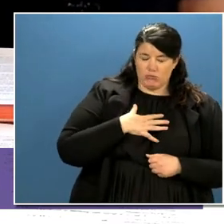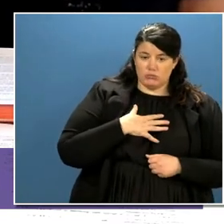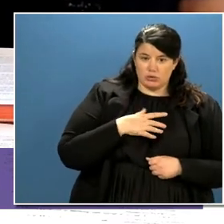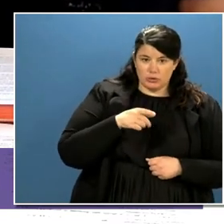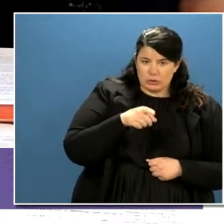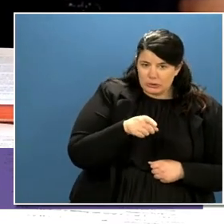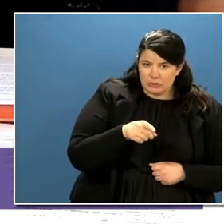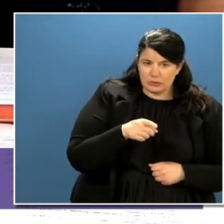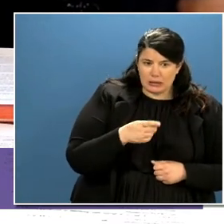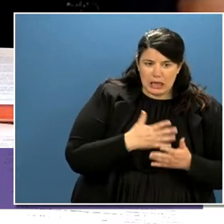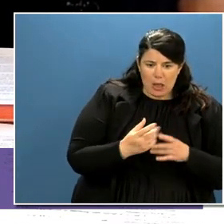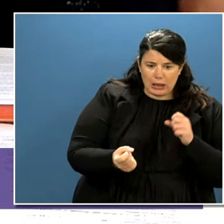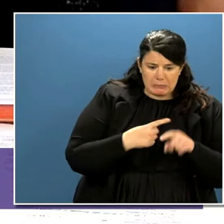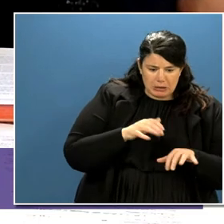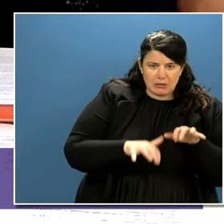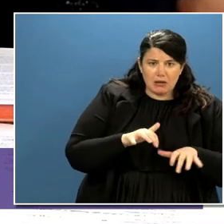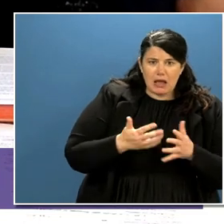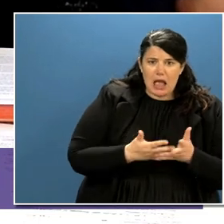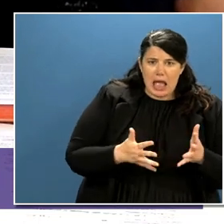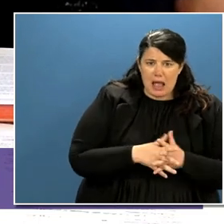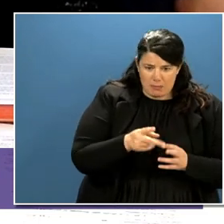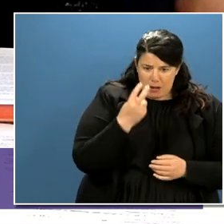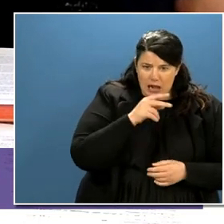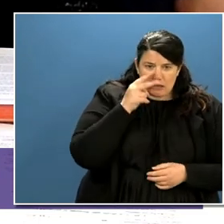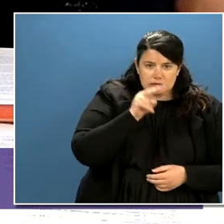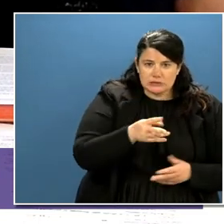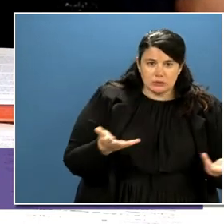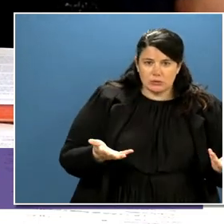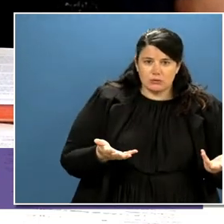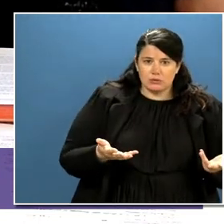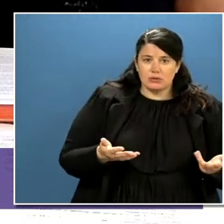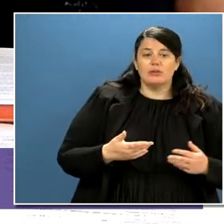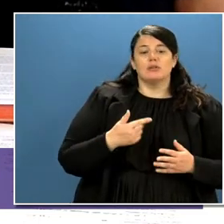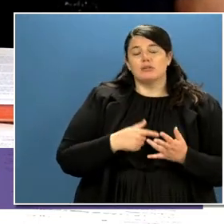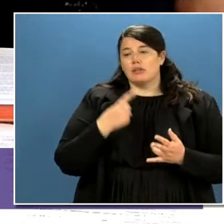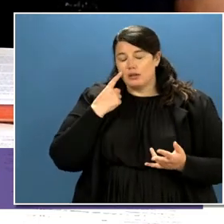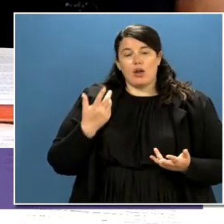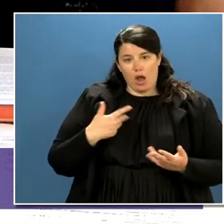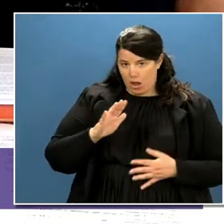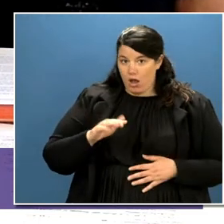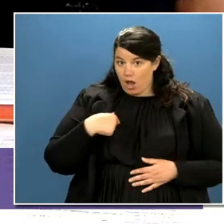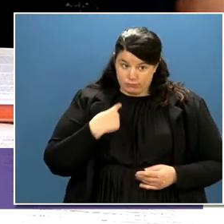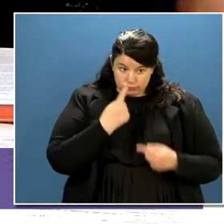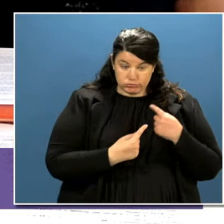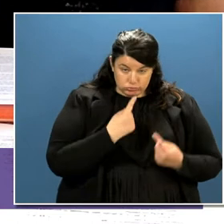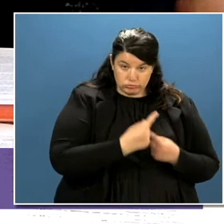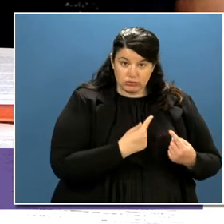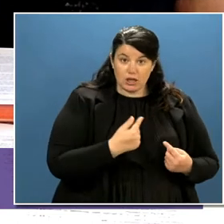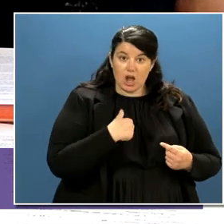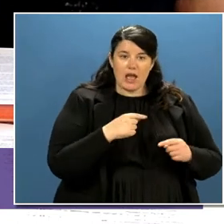you send me an email, how do you do that"? And I get the opportunity to explain that I have a screen reader, this is how